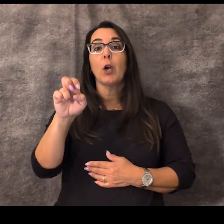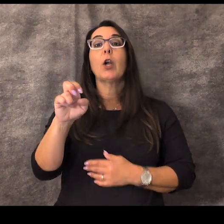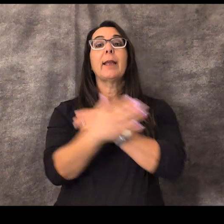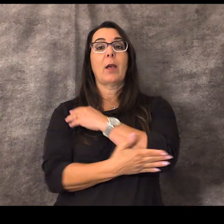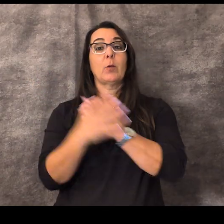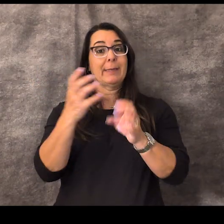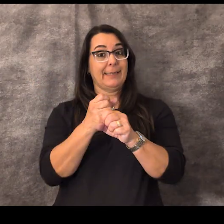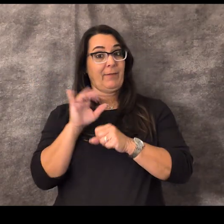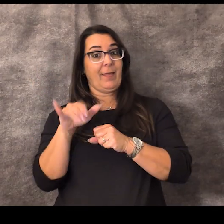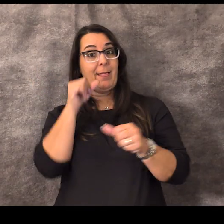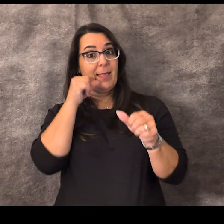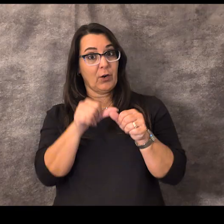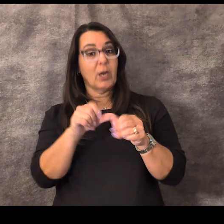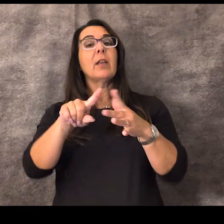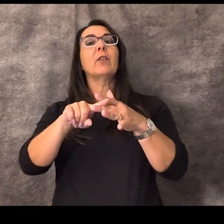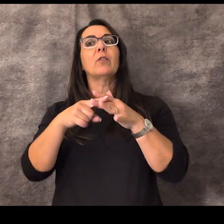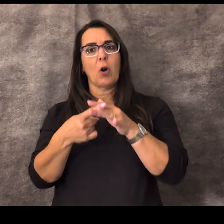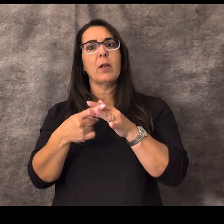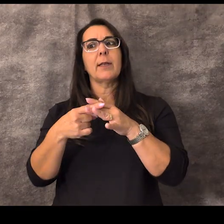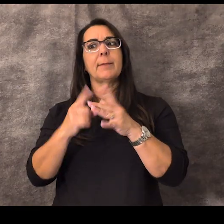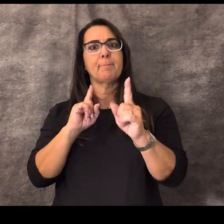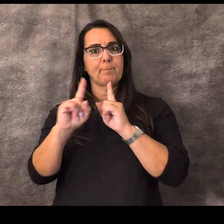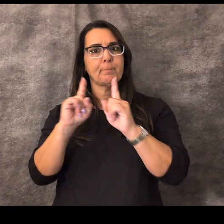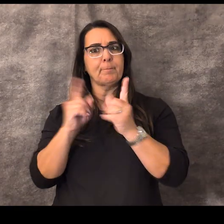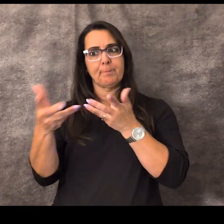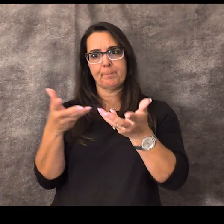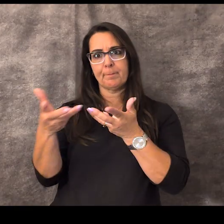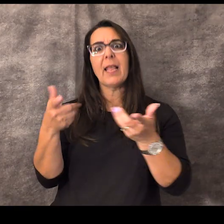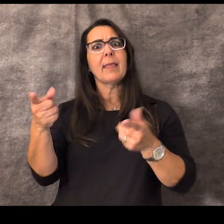and we started engaging, with them, they were very responsive and,